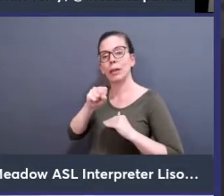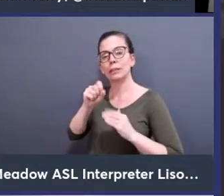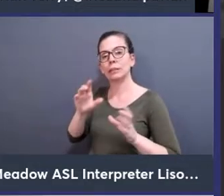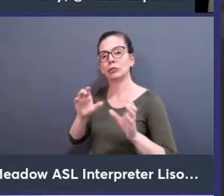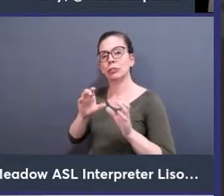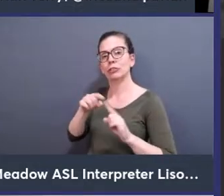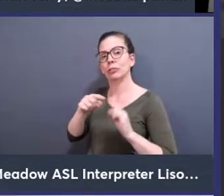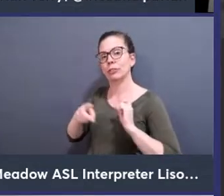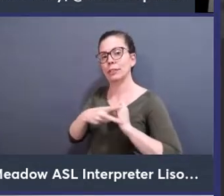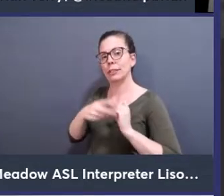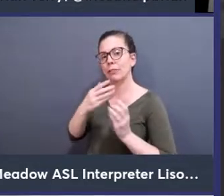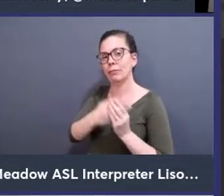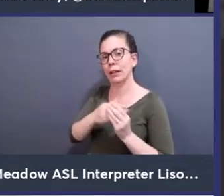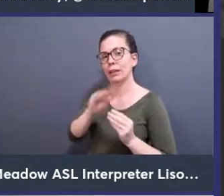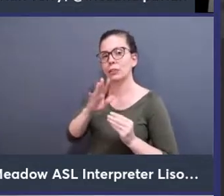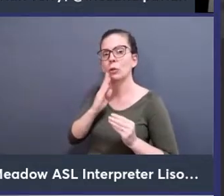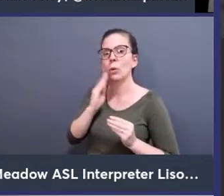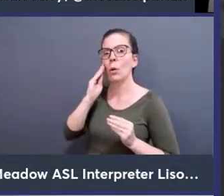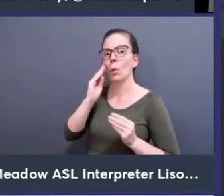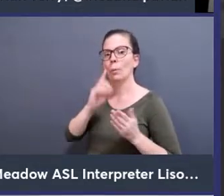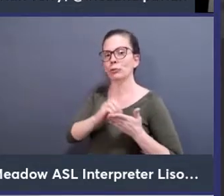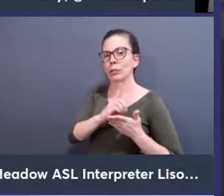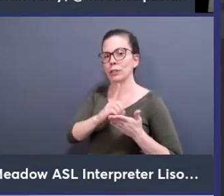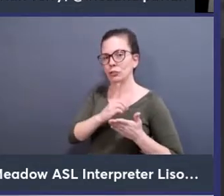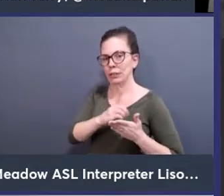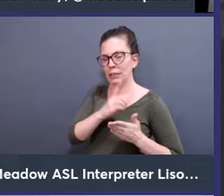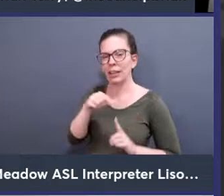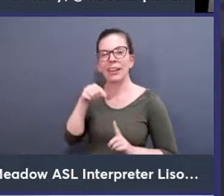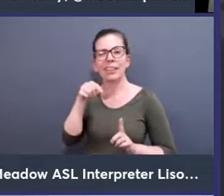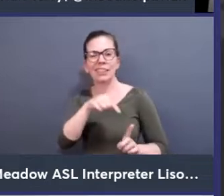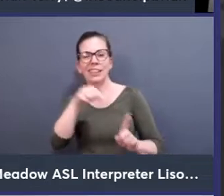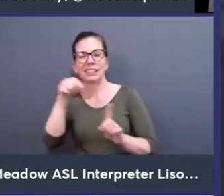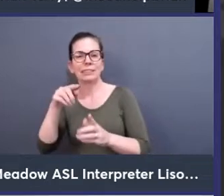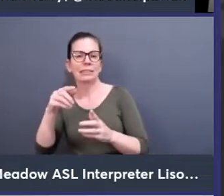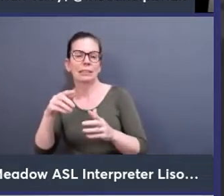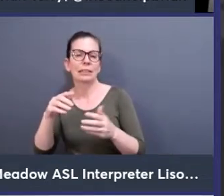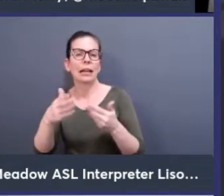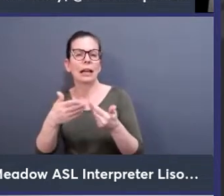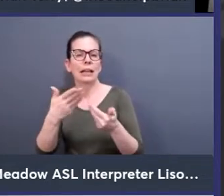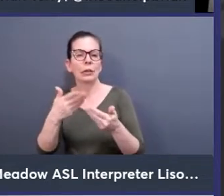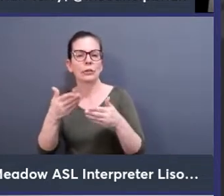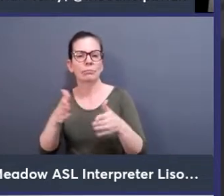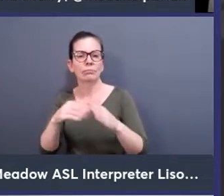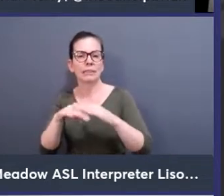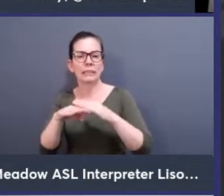which is inside your home directory. This just lets you do it easily. So once you have these in,